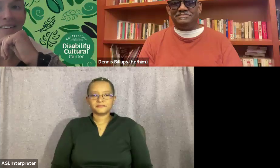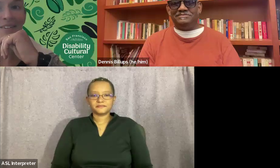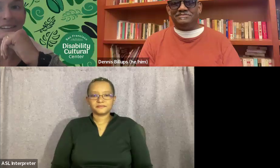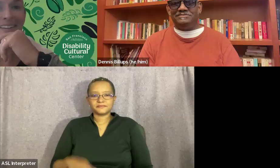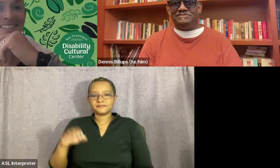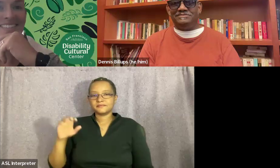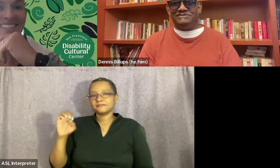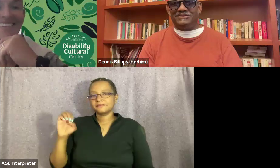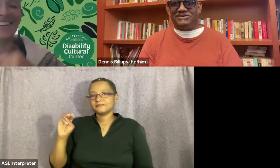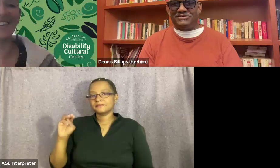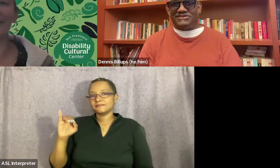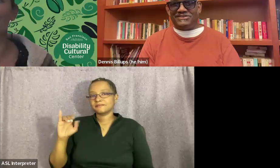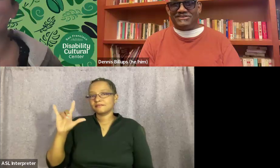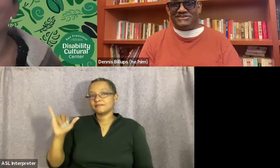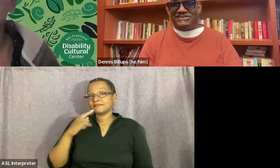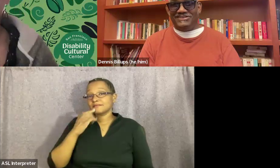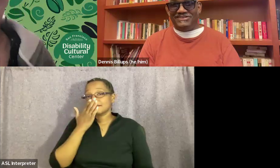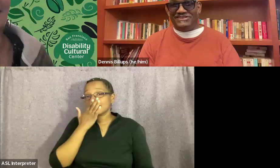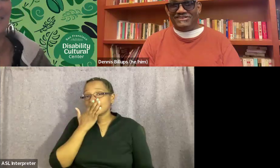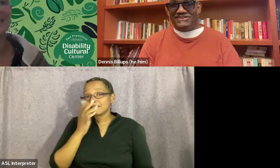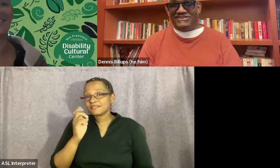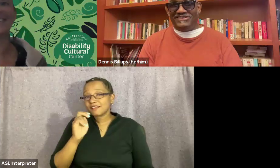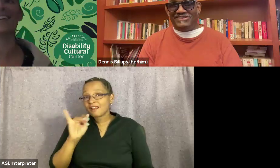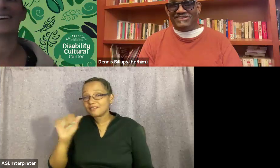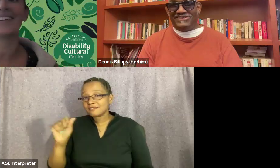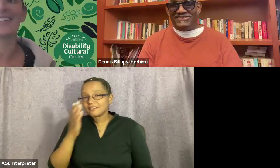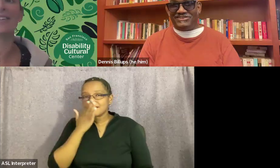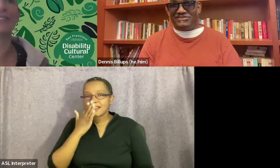Emily Beitiks: Thank you, Dennis. Thank you for sharing your practice with us today. Thank you